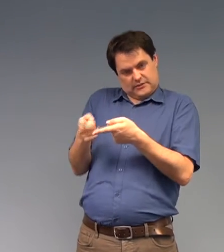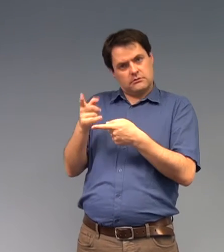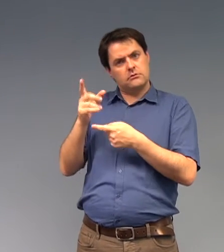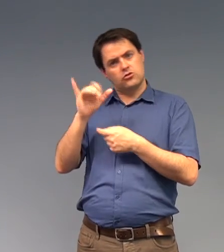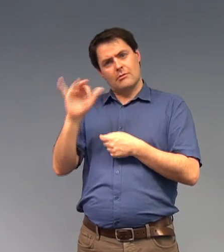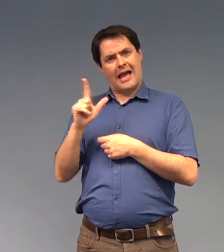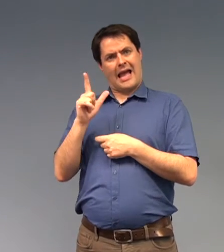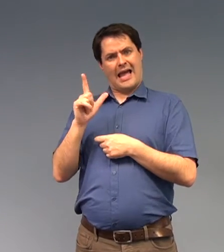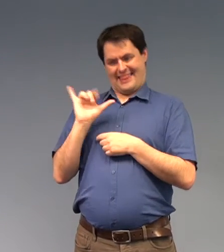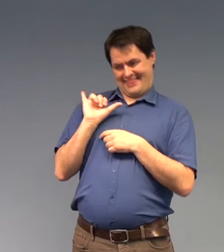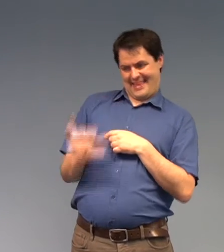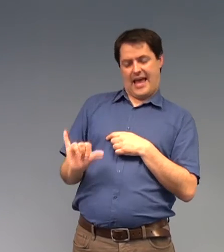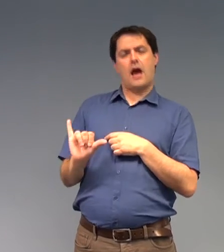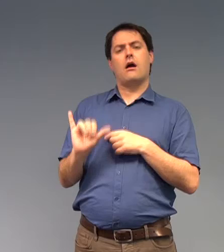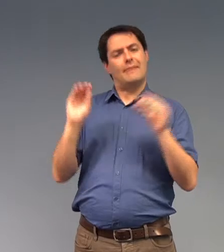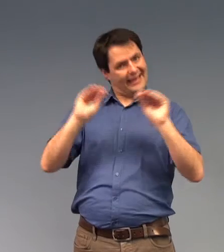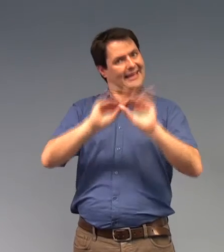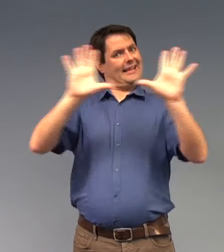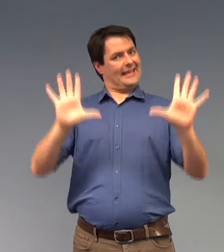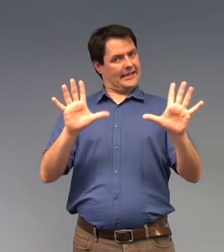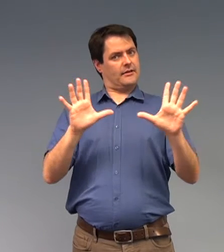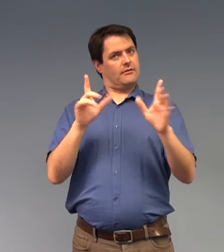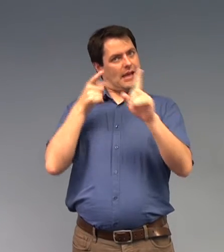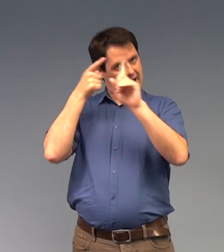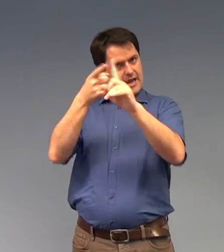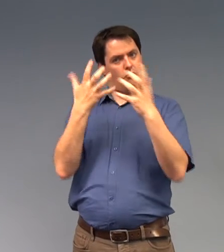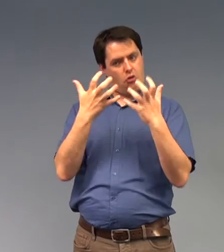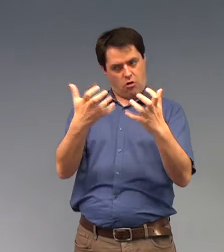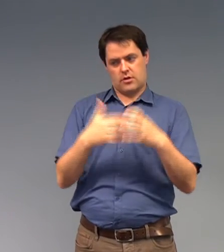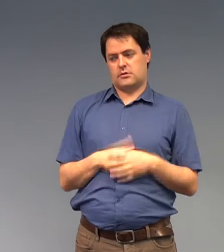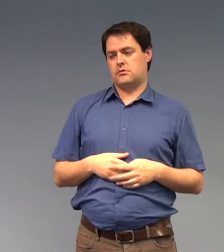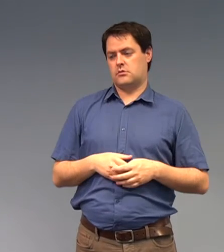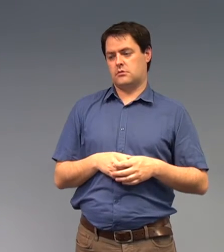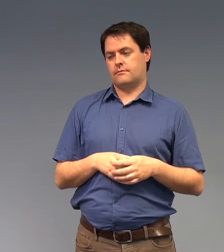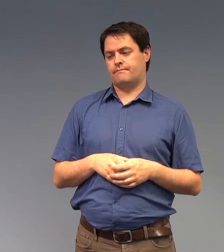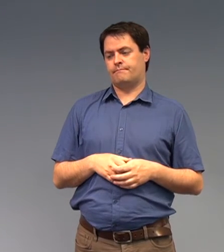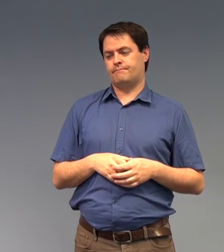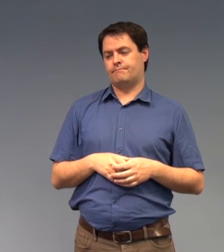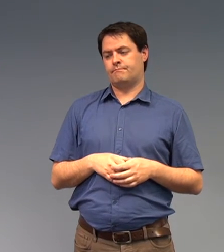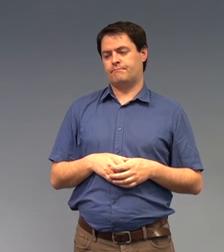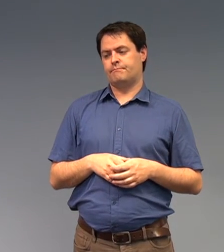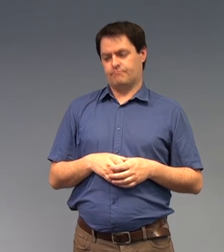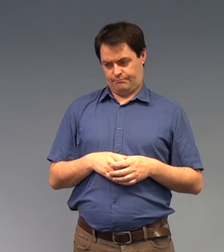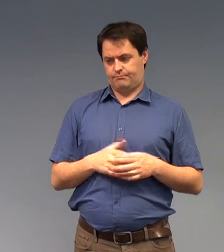or they were reinforcing with this source enrichment, the spreading had started in Japan.